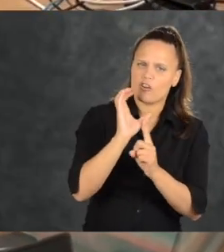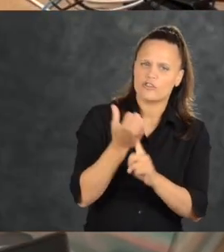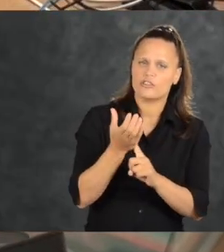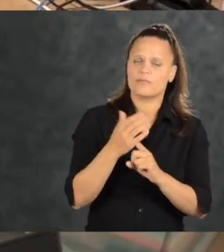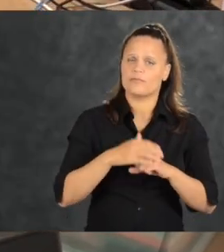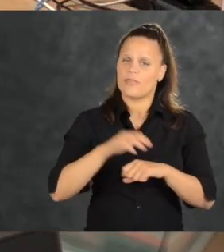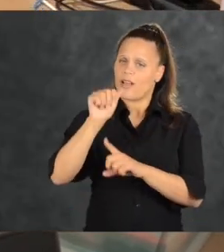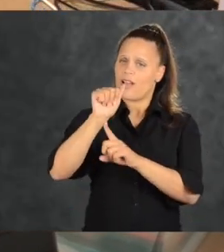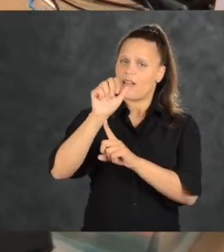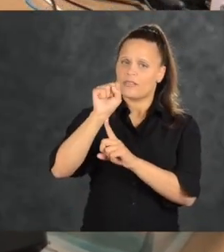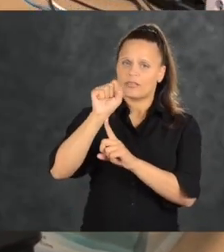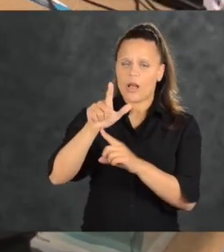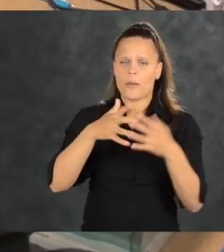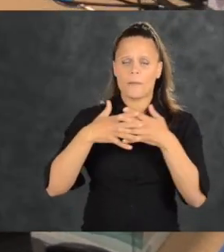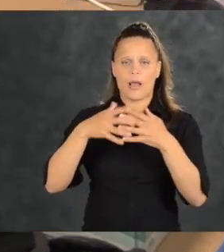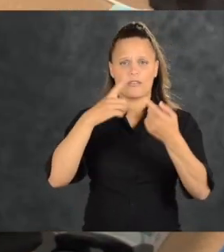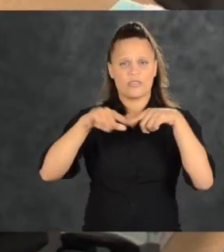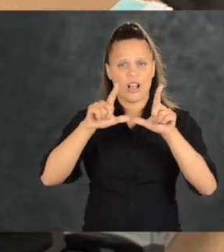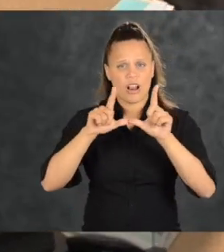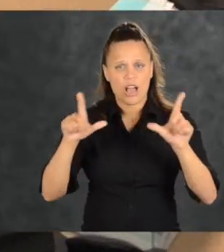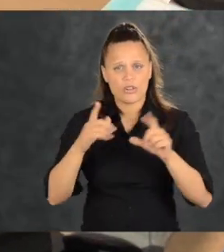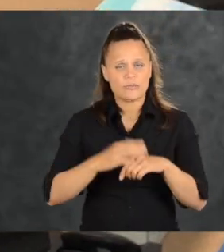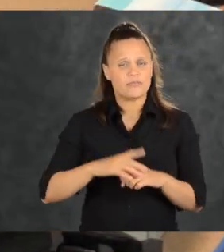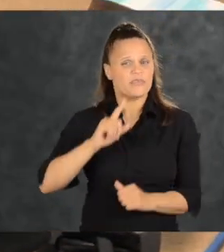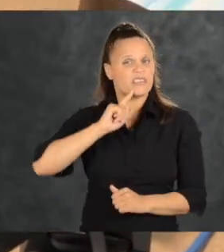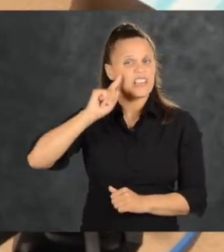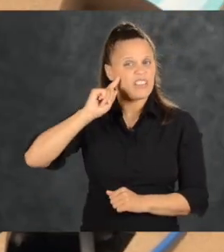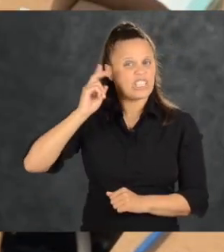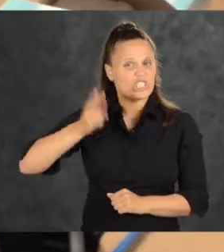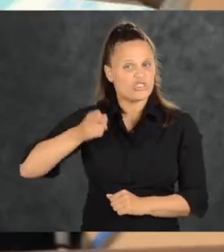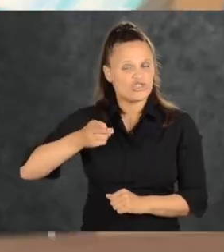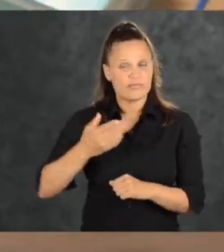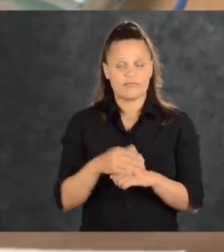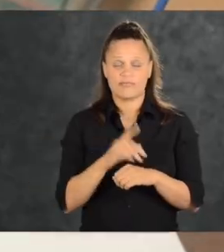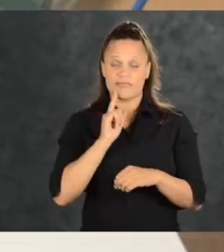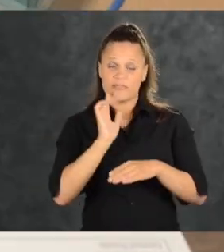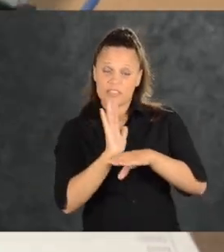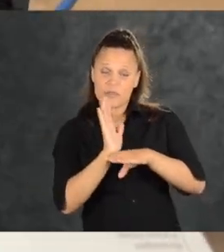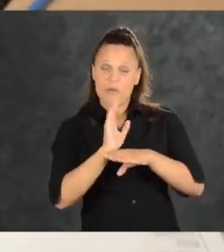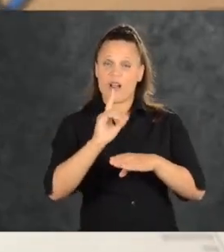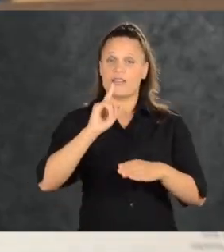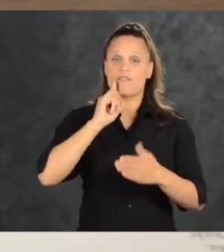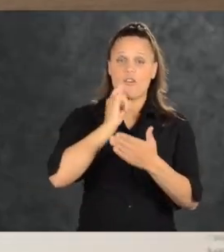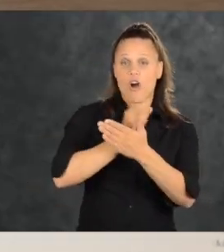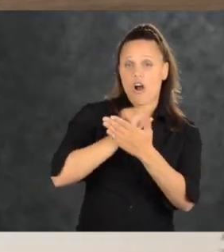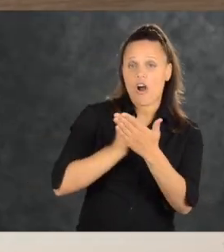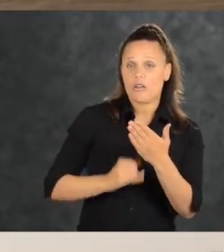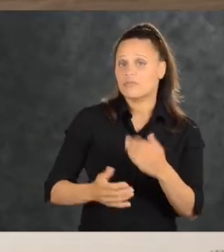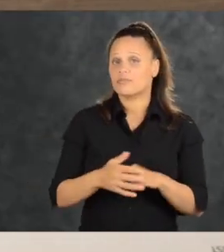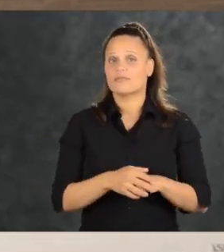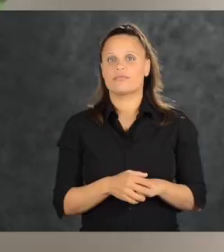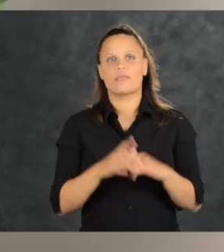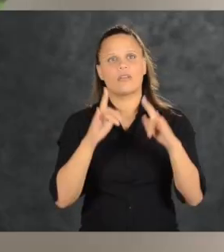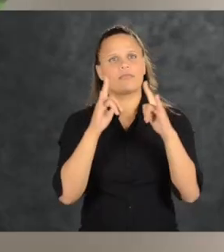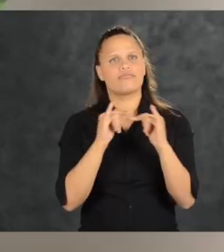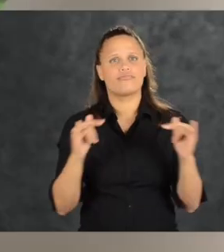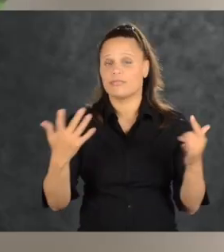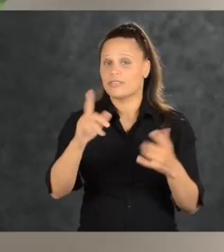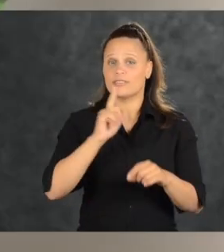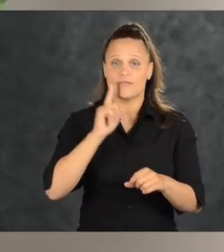her keyboard. So getting assisted technology lined up, figuring out how to train in that position as